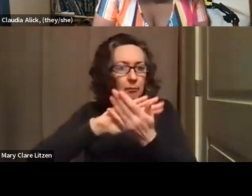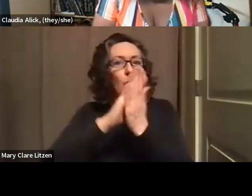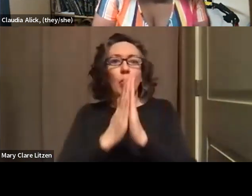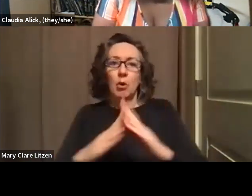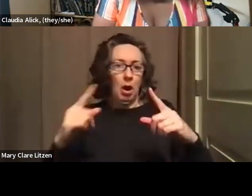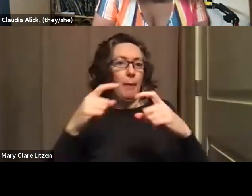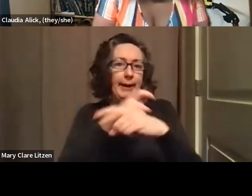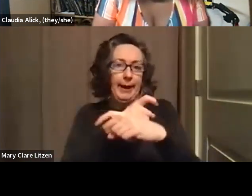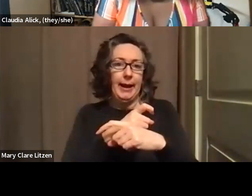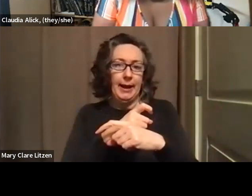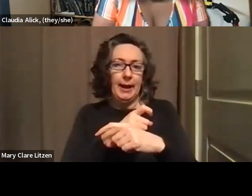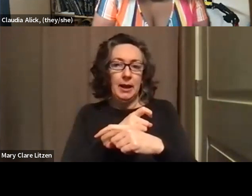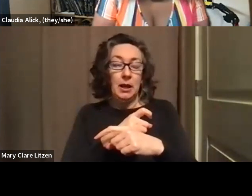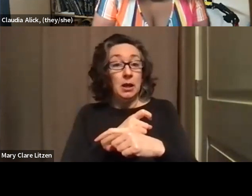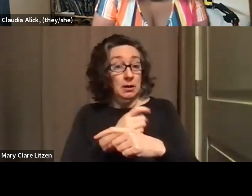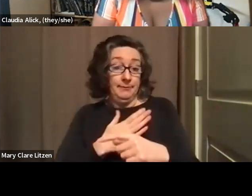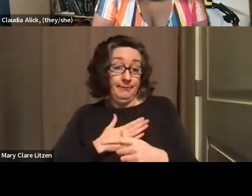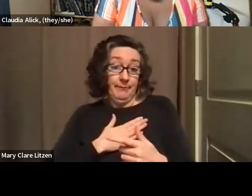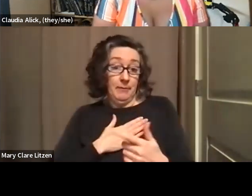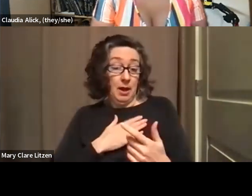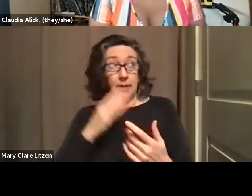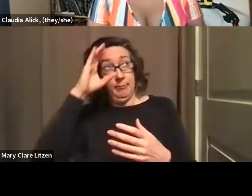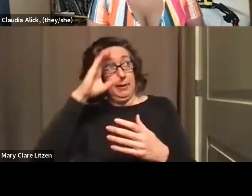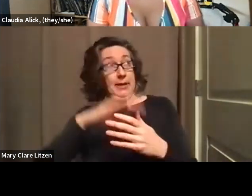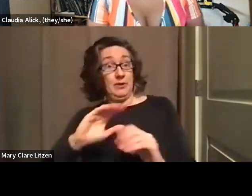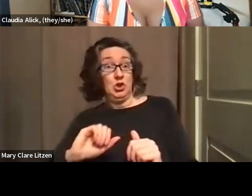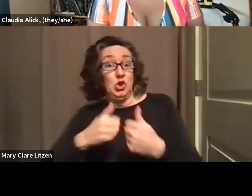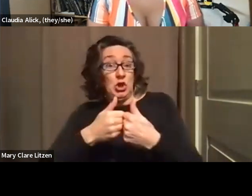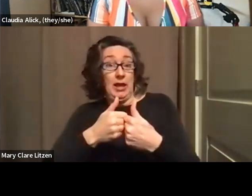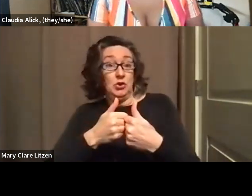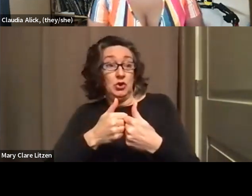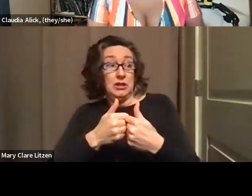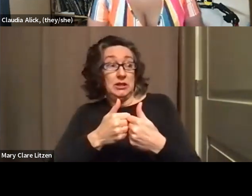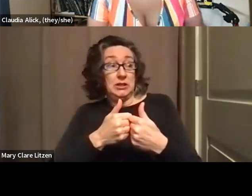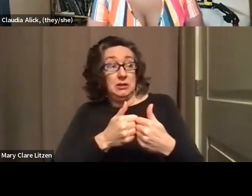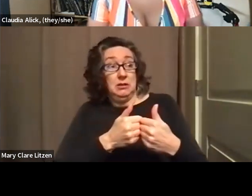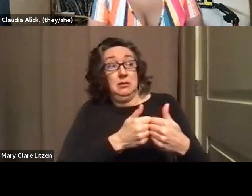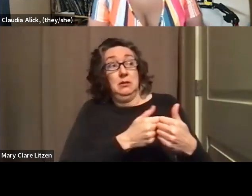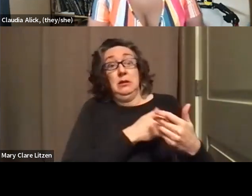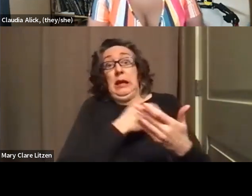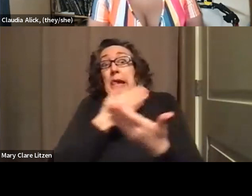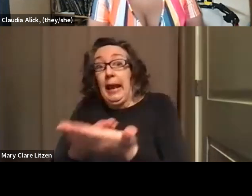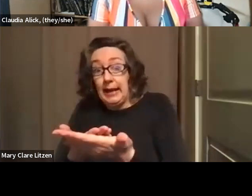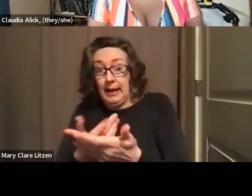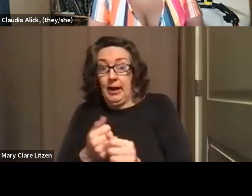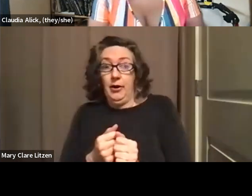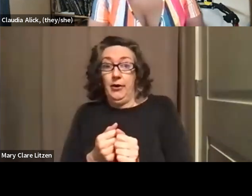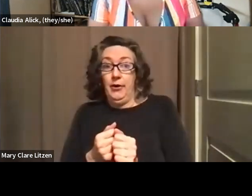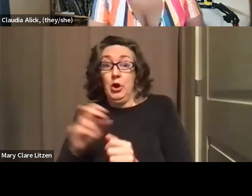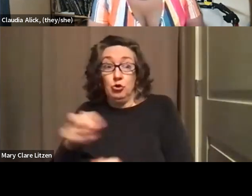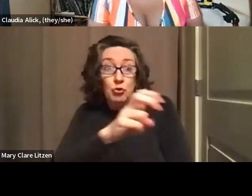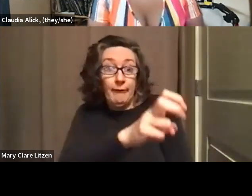I would say a big challenge has just been getting from venue to venue, traveling freely,